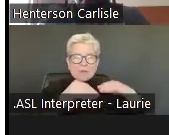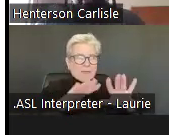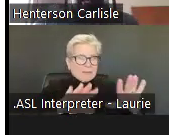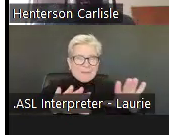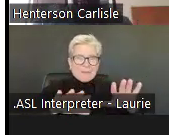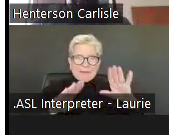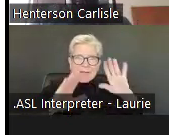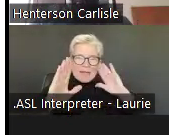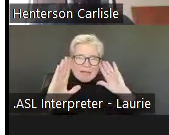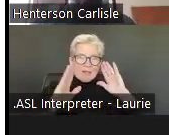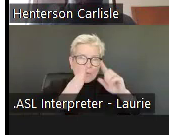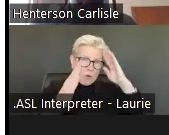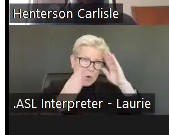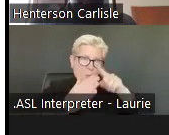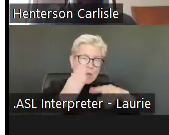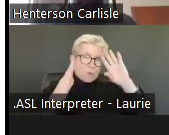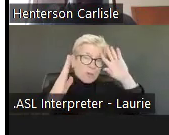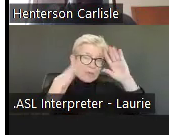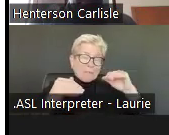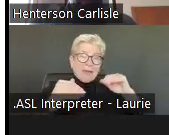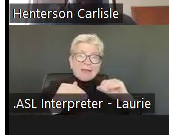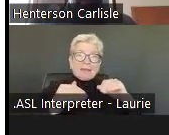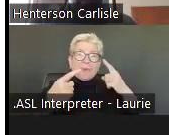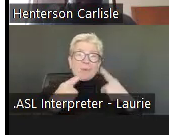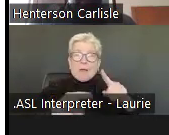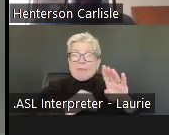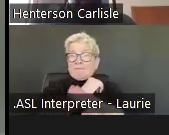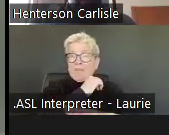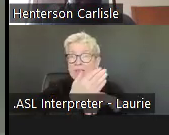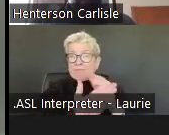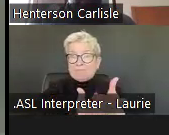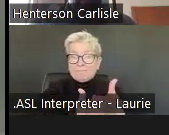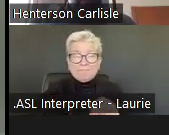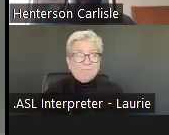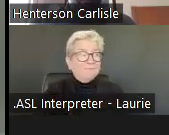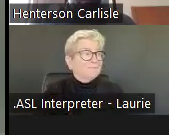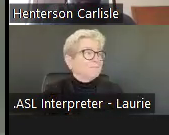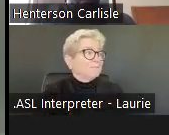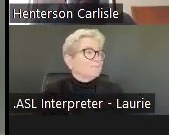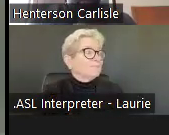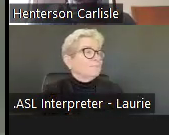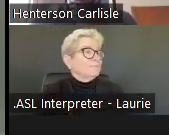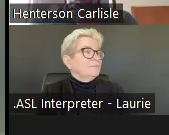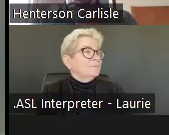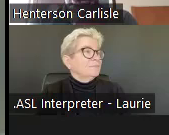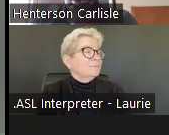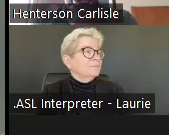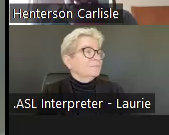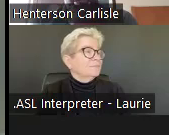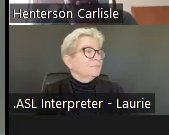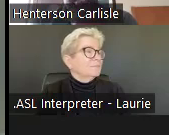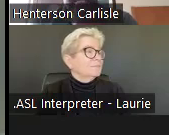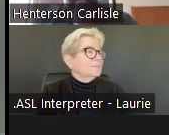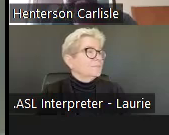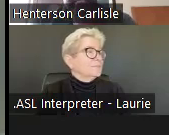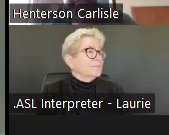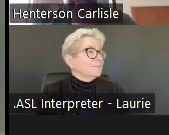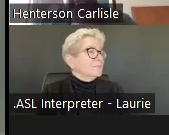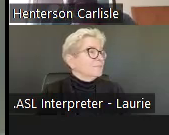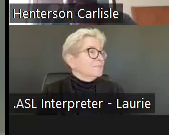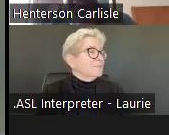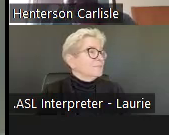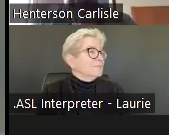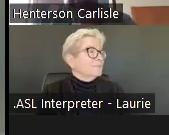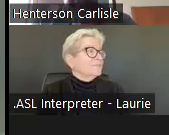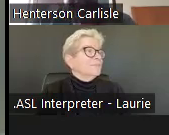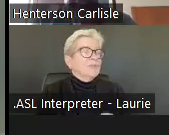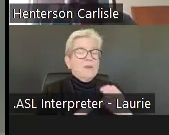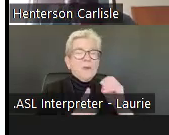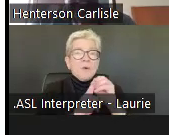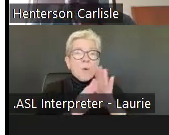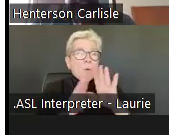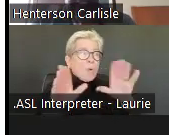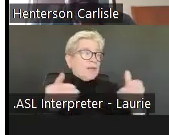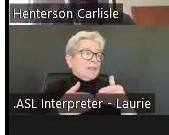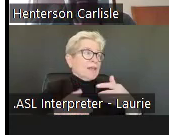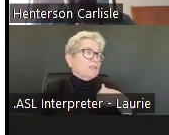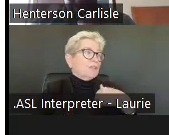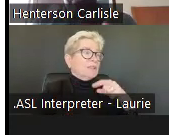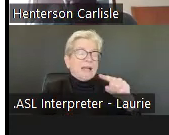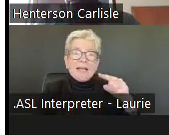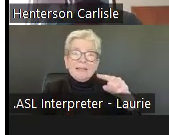in high school, so orientation is summer bridge considerations.